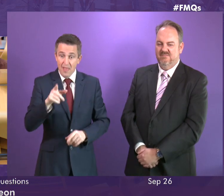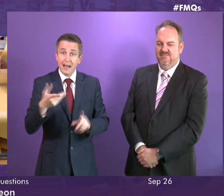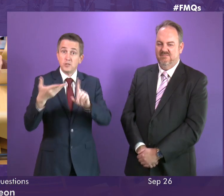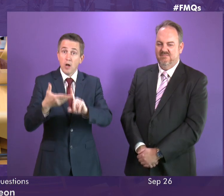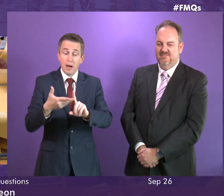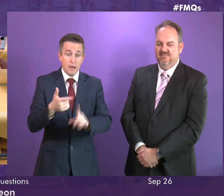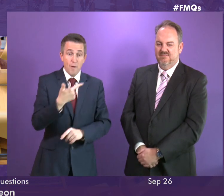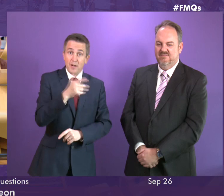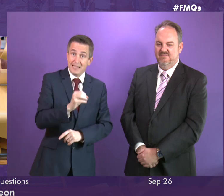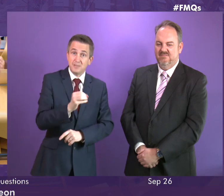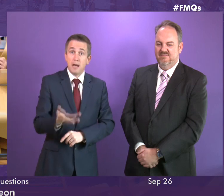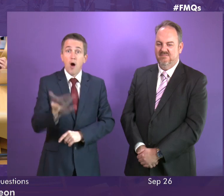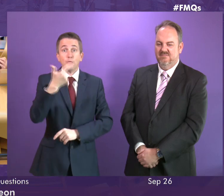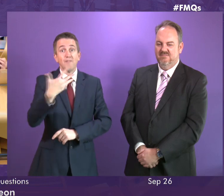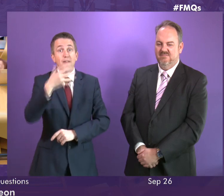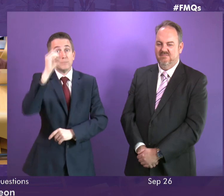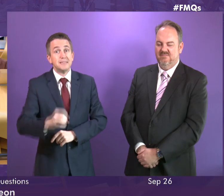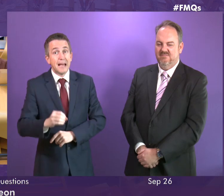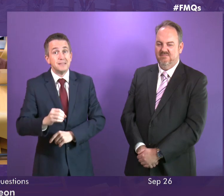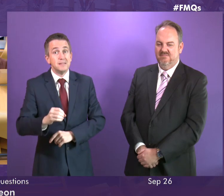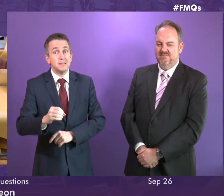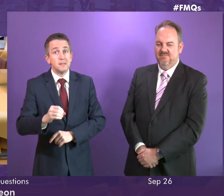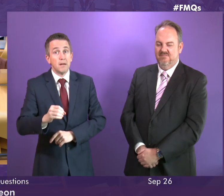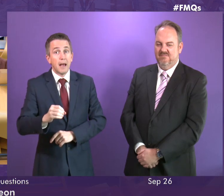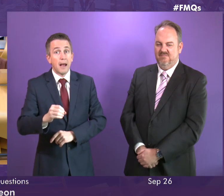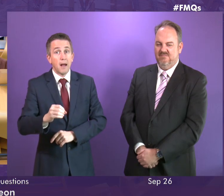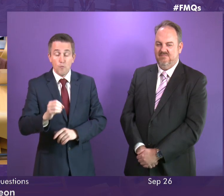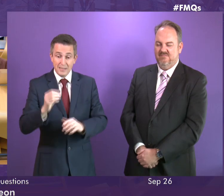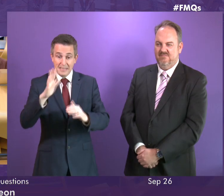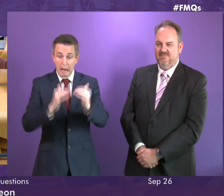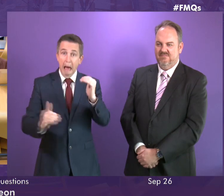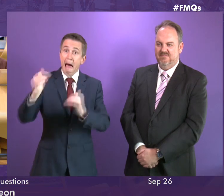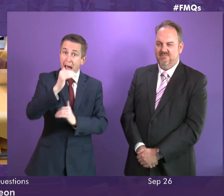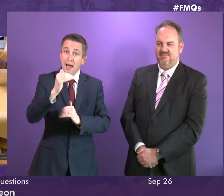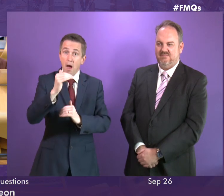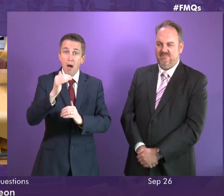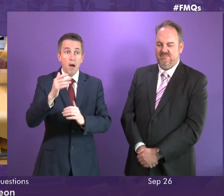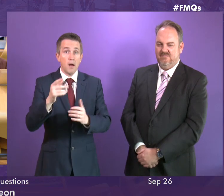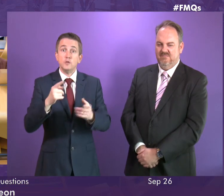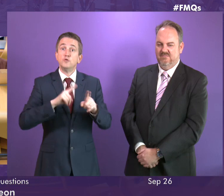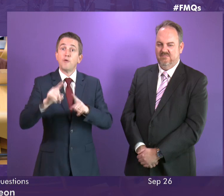that from 70 to 75 per cent, taking it beyond what is required to limit temperature warming